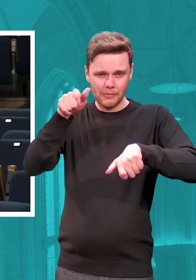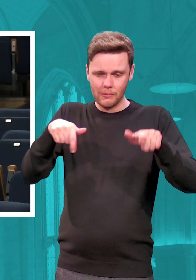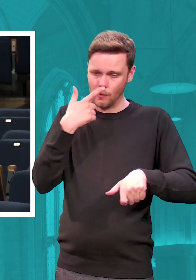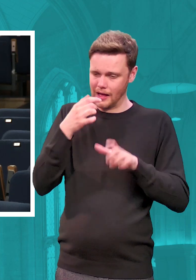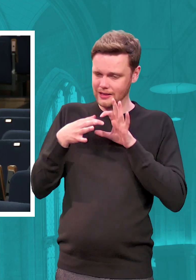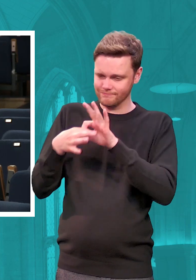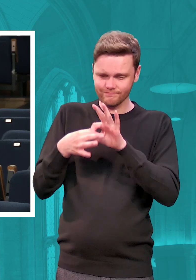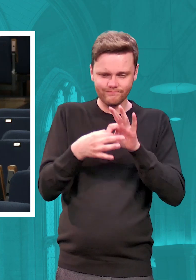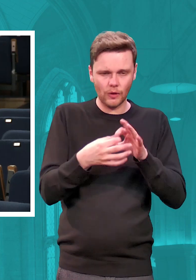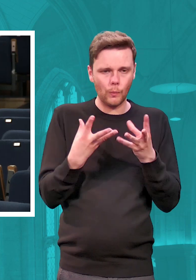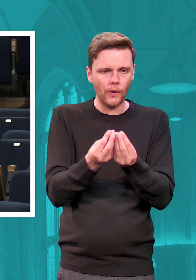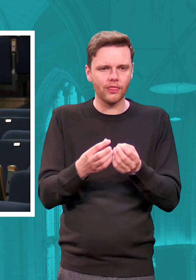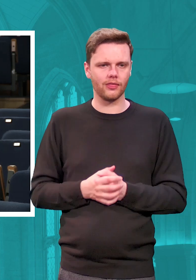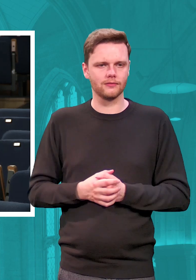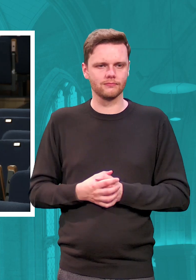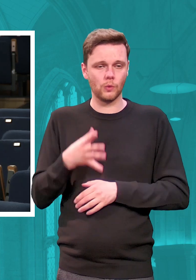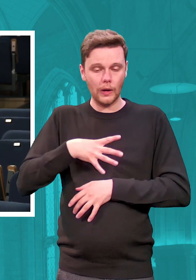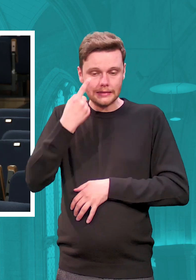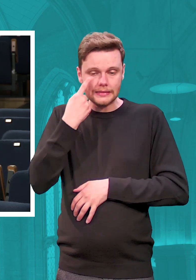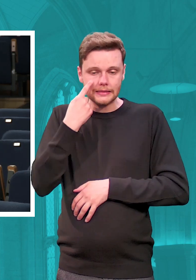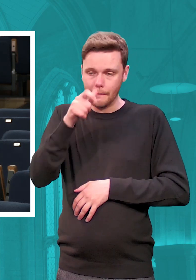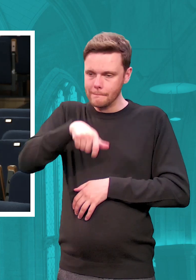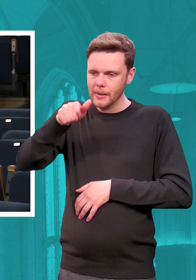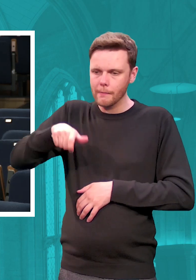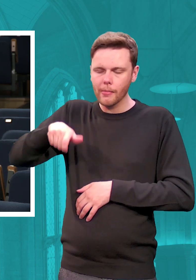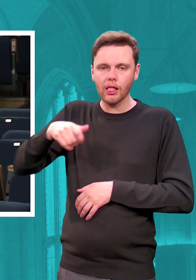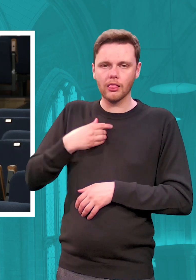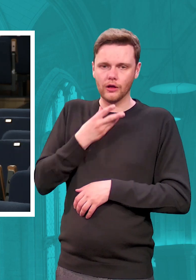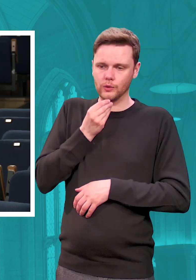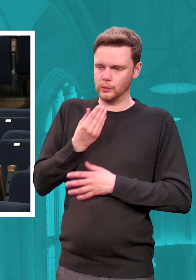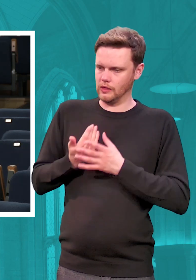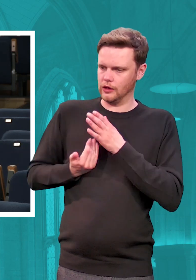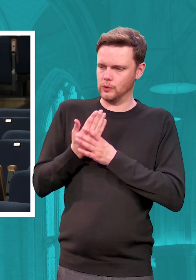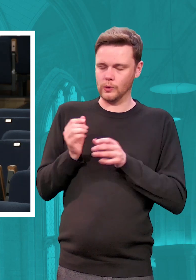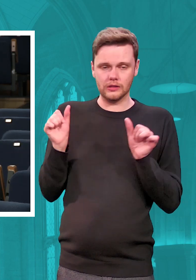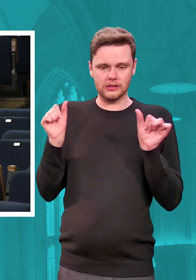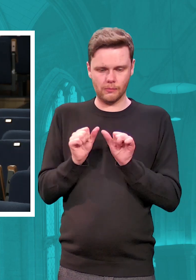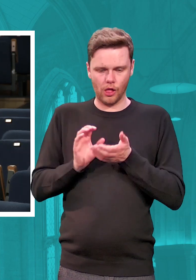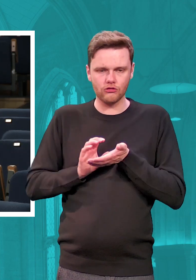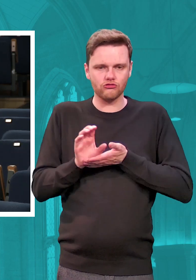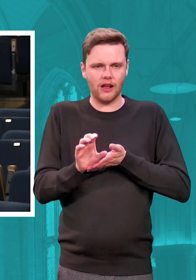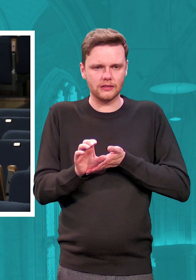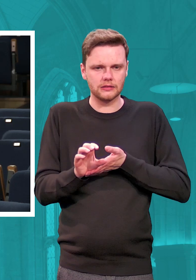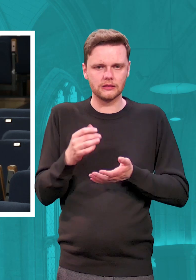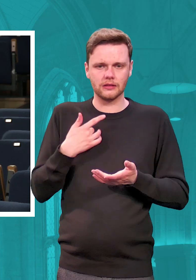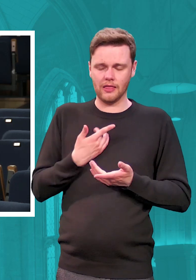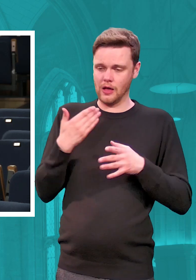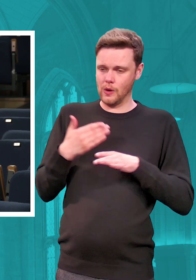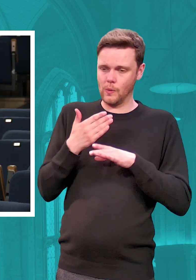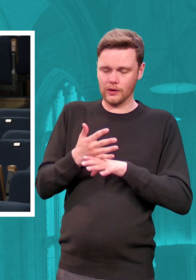Let's see people using the new small grants fund for work that supports our desire to inspire the people